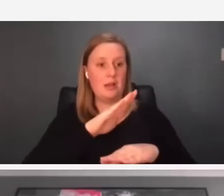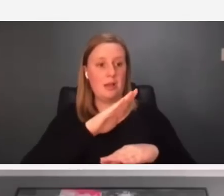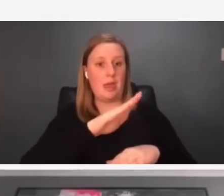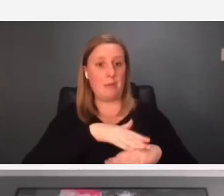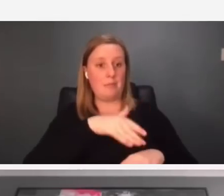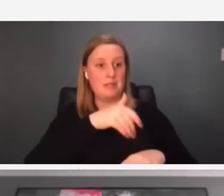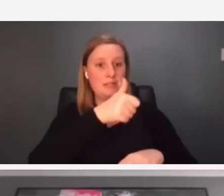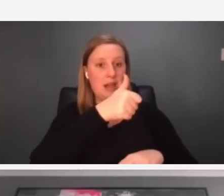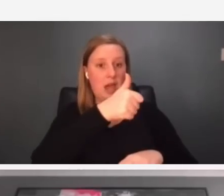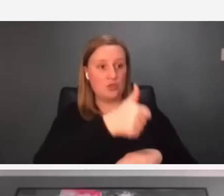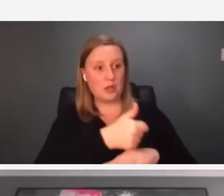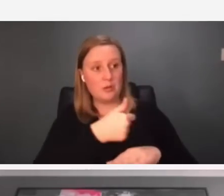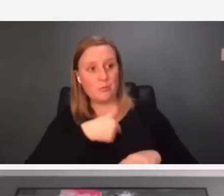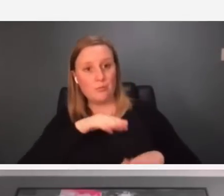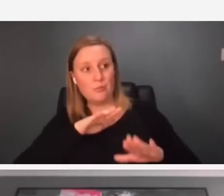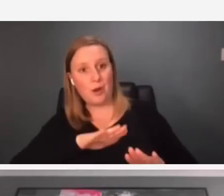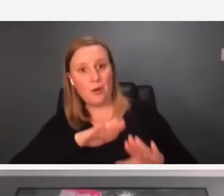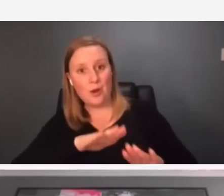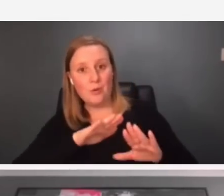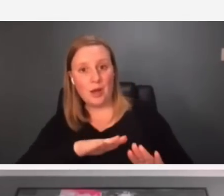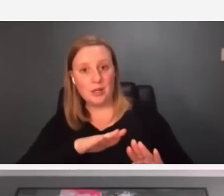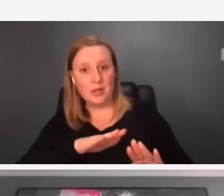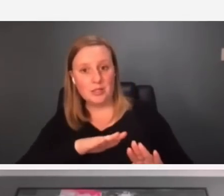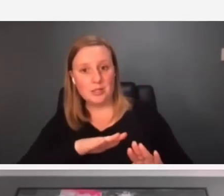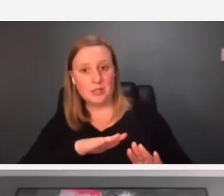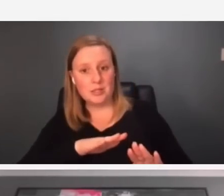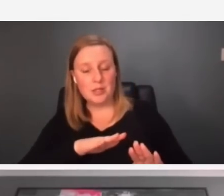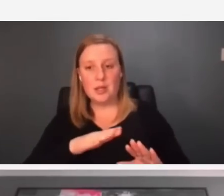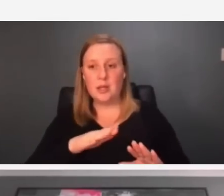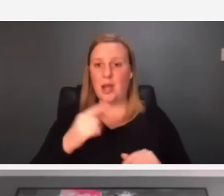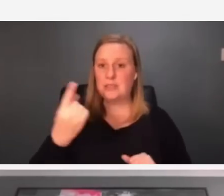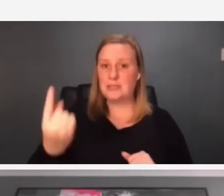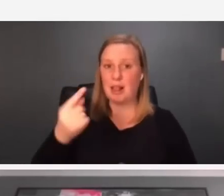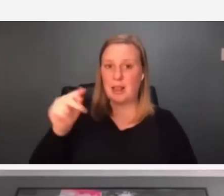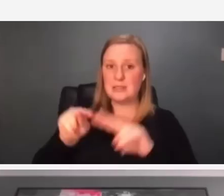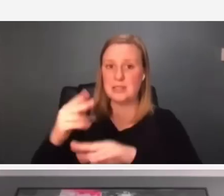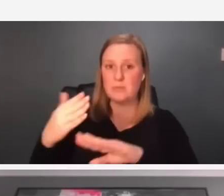support at home program what are the plans for the implementation for the single assessment workforce? And I might make a couple of comments on that.